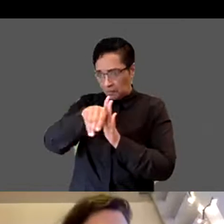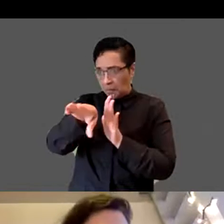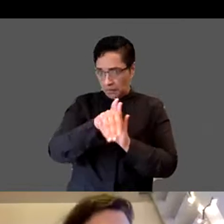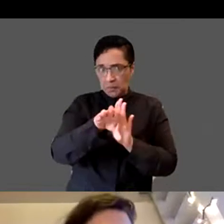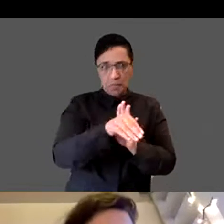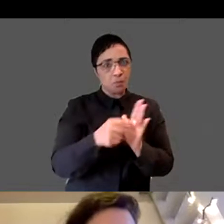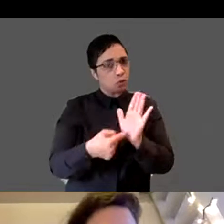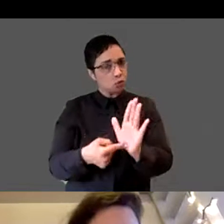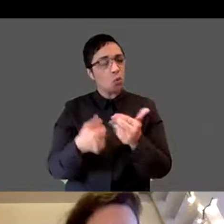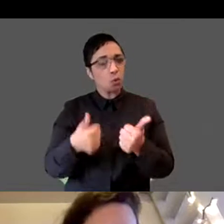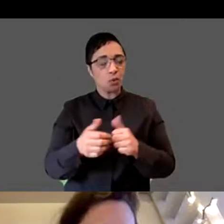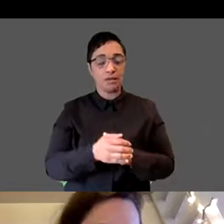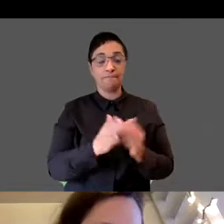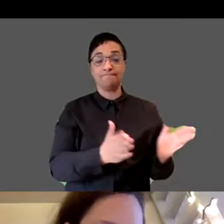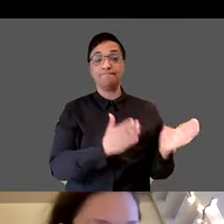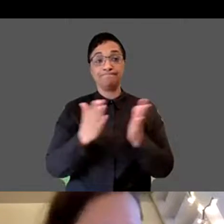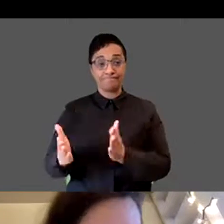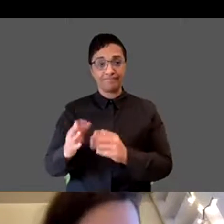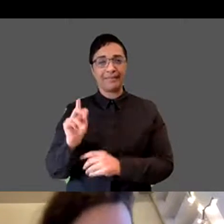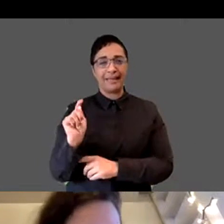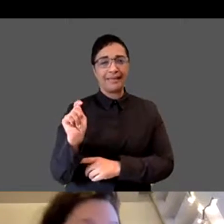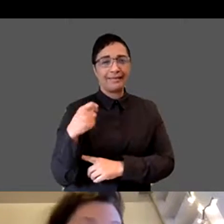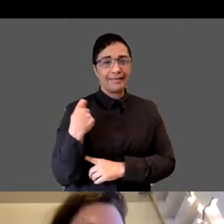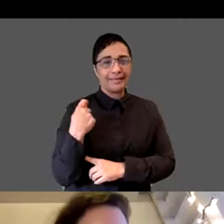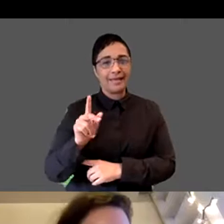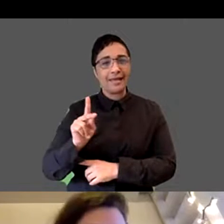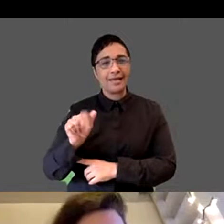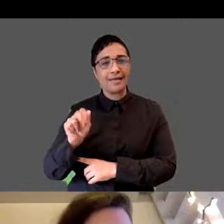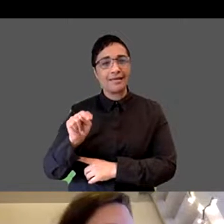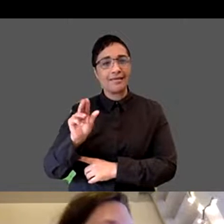And then in Kenya, and I know, Karen that is on this, so maybe she wants to add something.